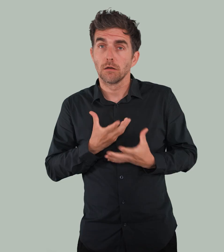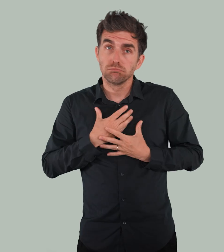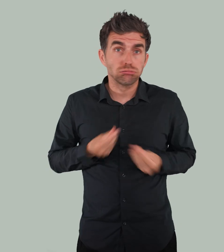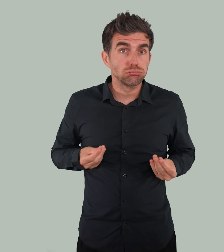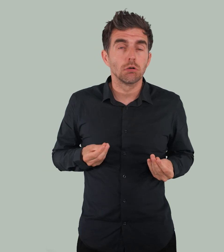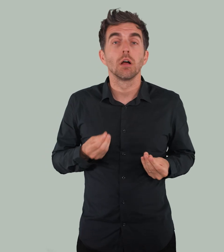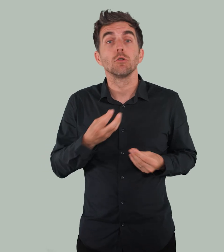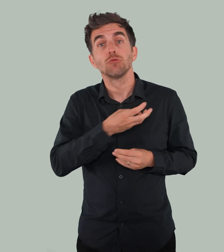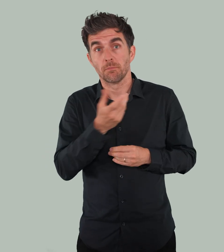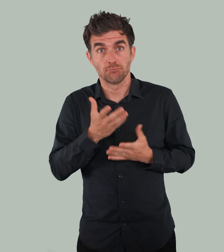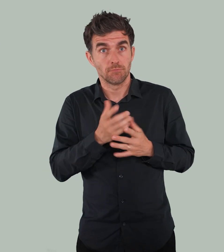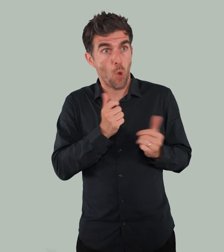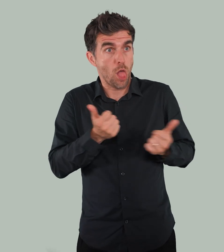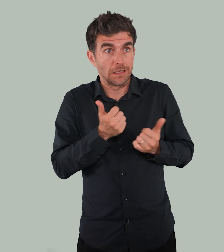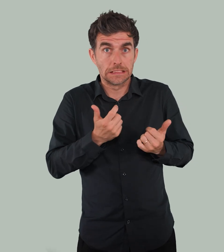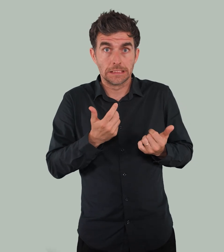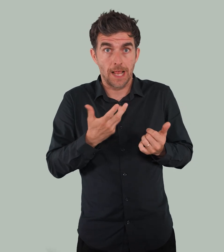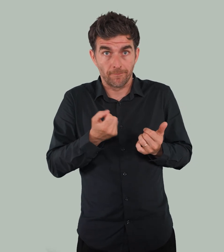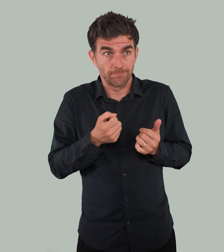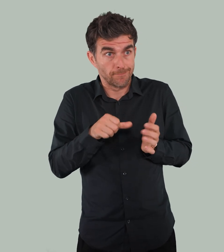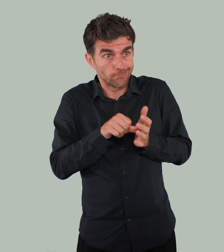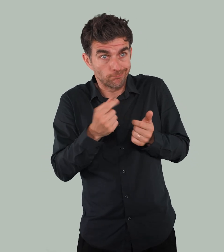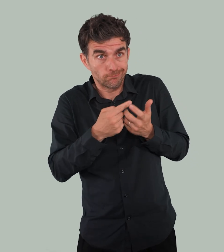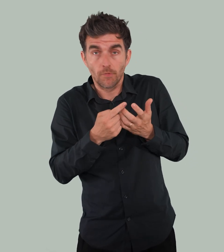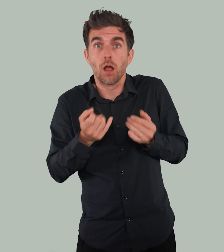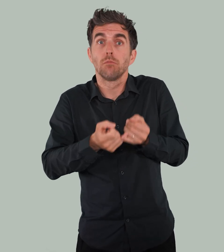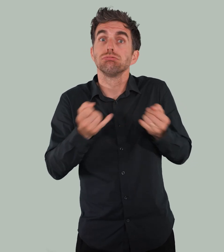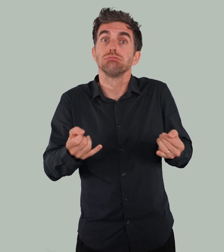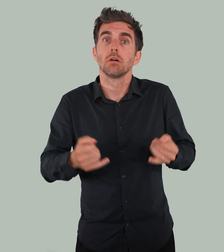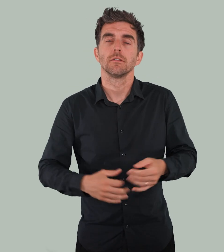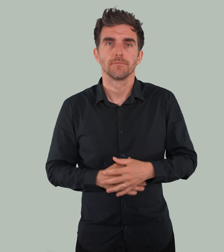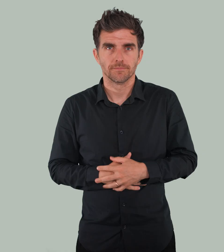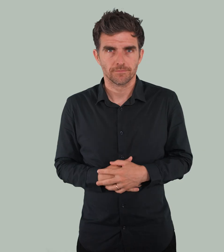and exhaustion, and in some cases worsening existing conditions.